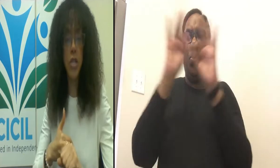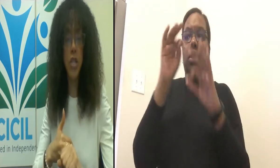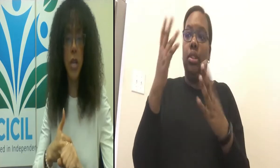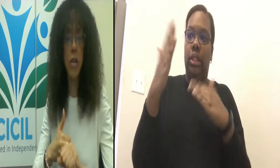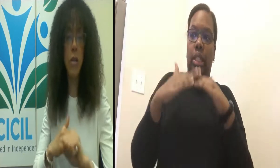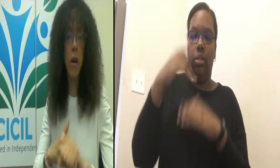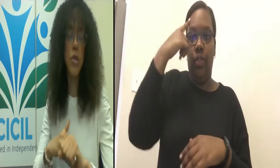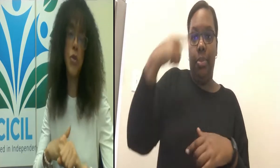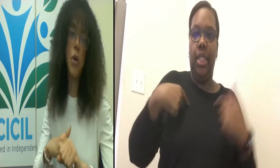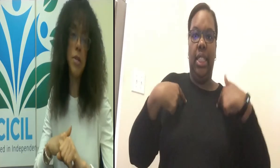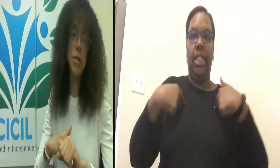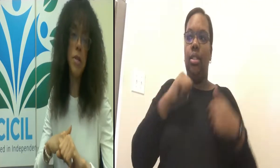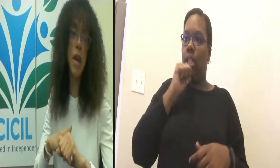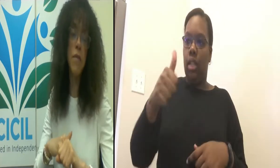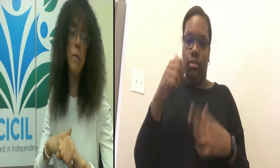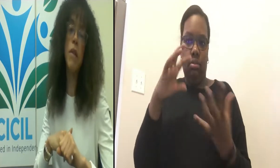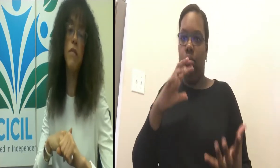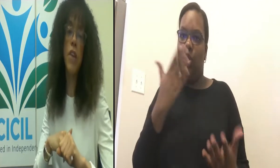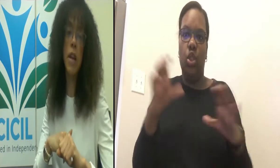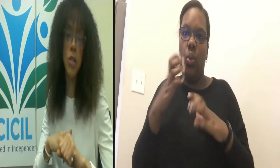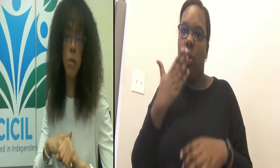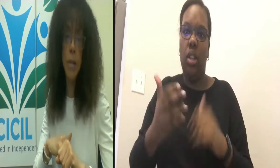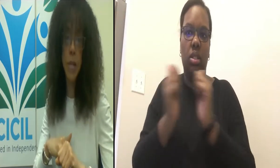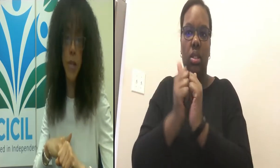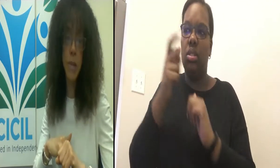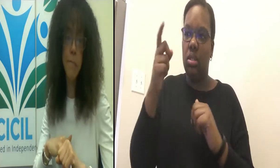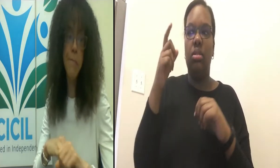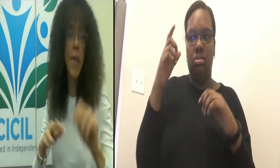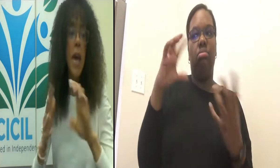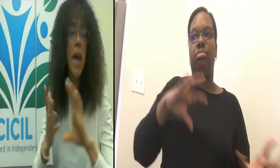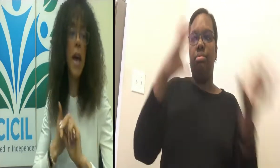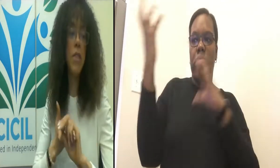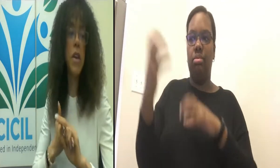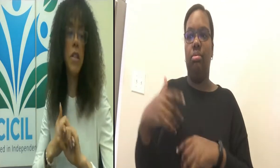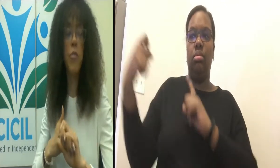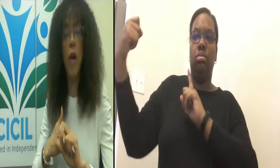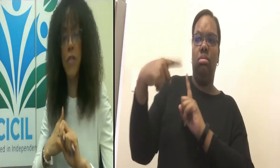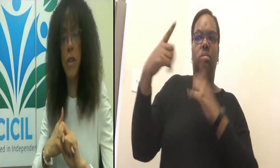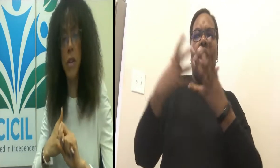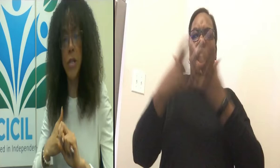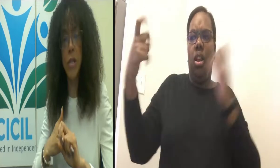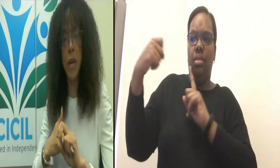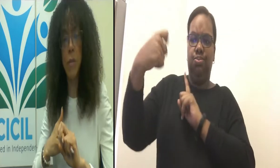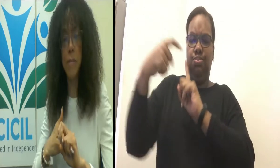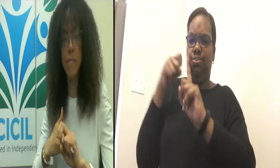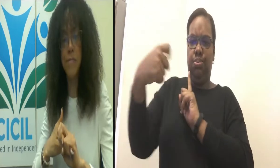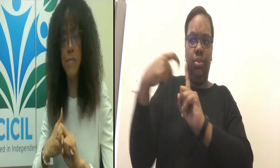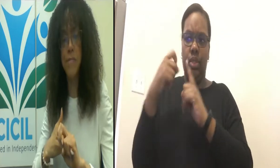but those documents are annual budget, balance sheet also known as statement of